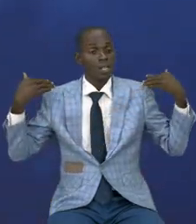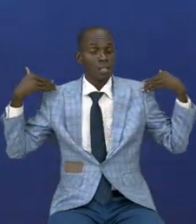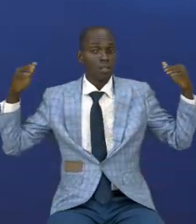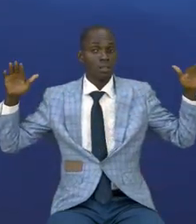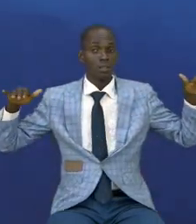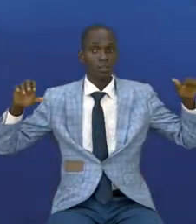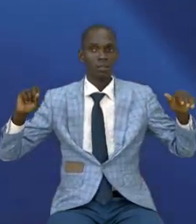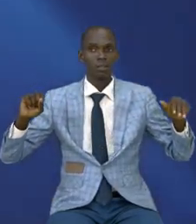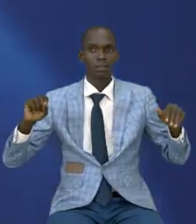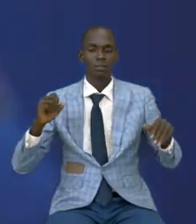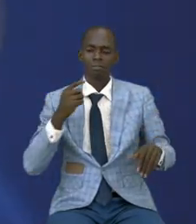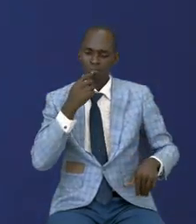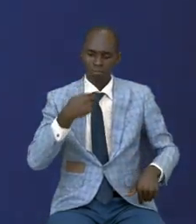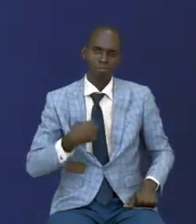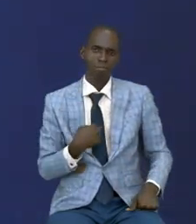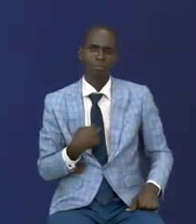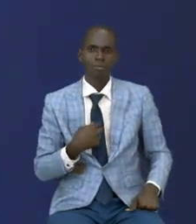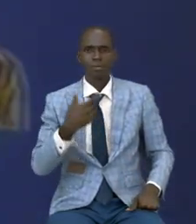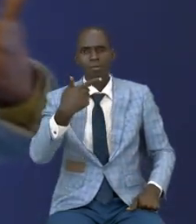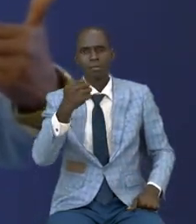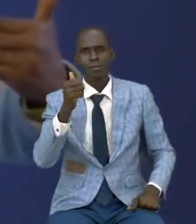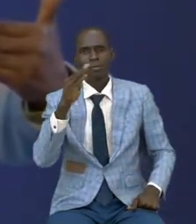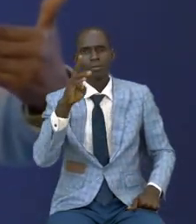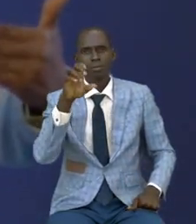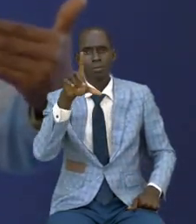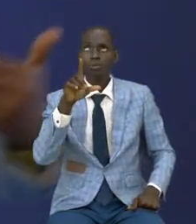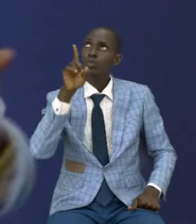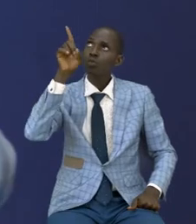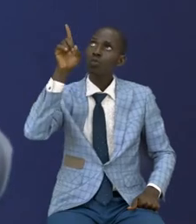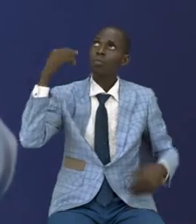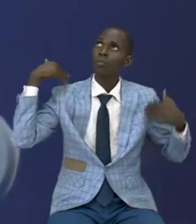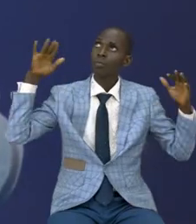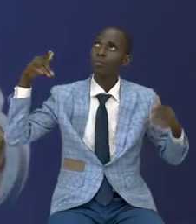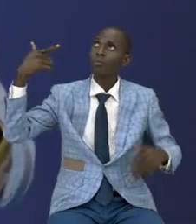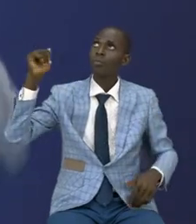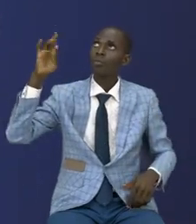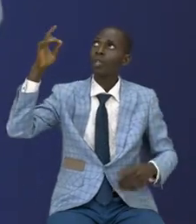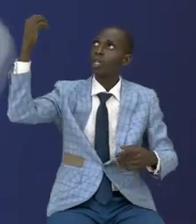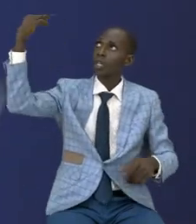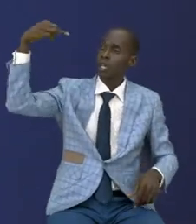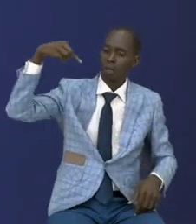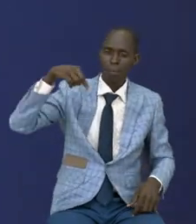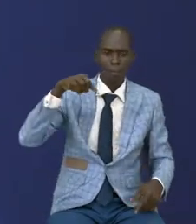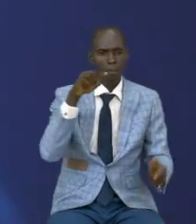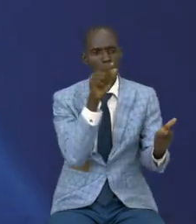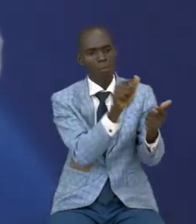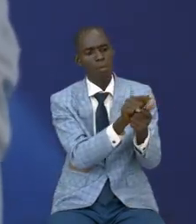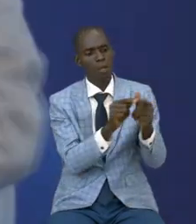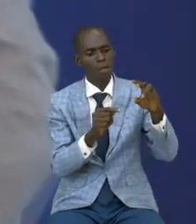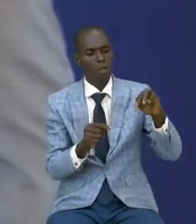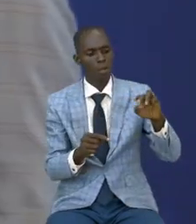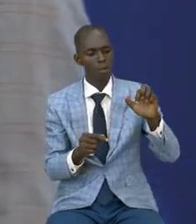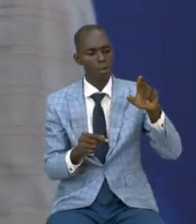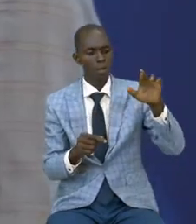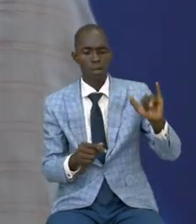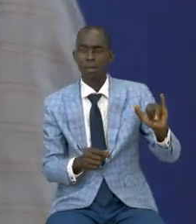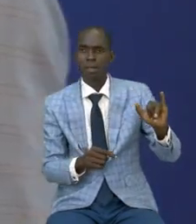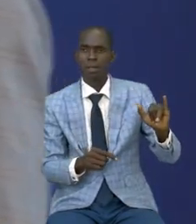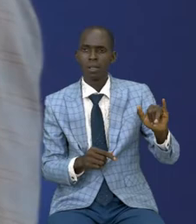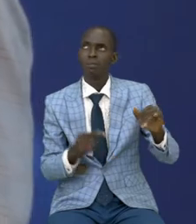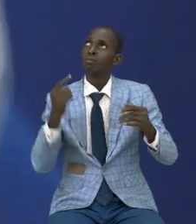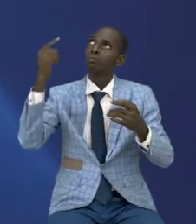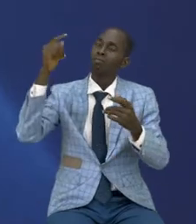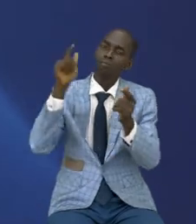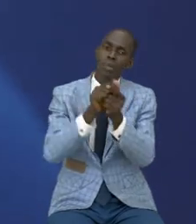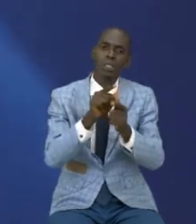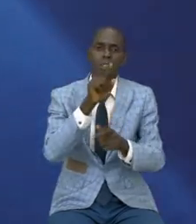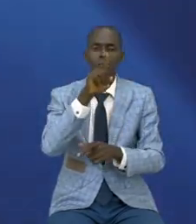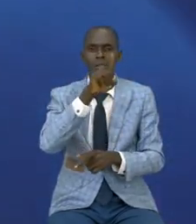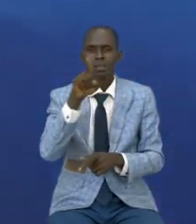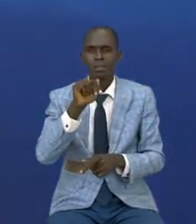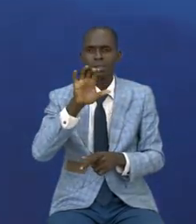tell me gabriel you came and you saw mary you came and you saw zechariah tell me what happens in